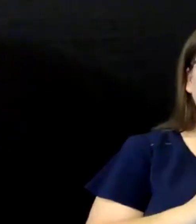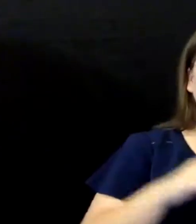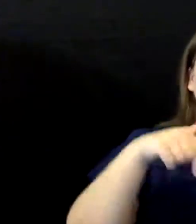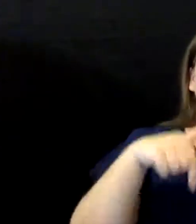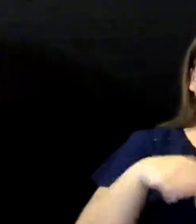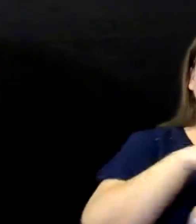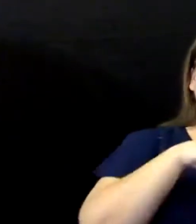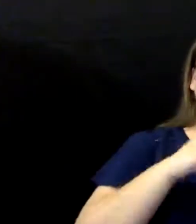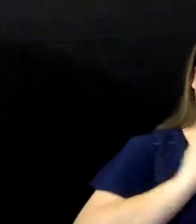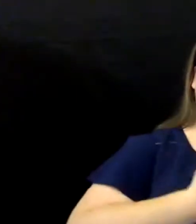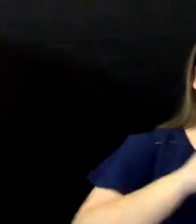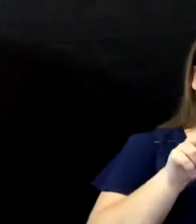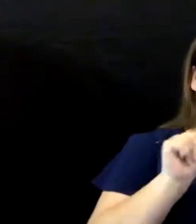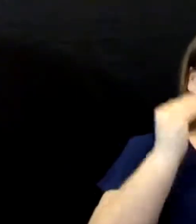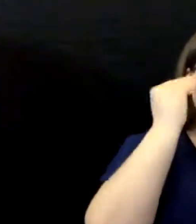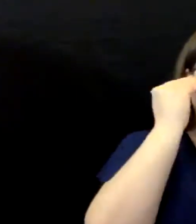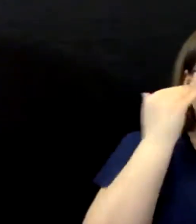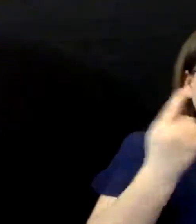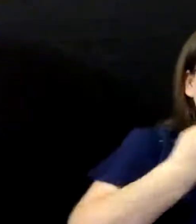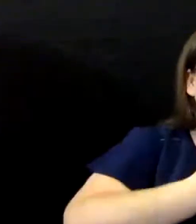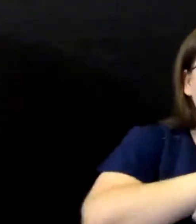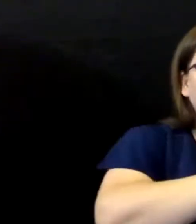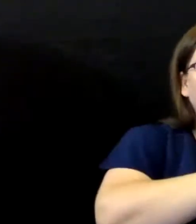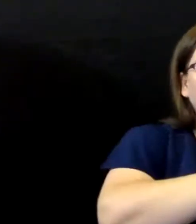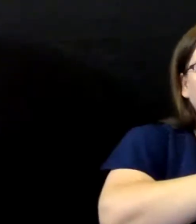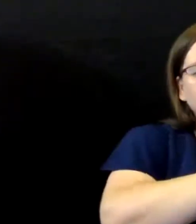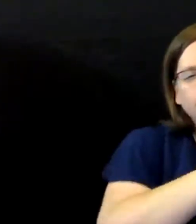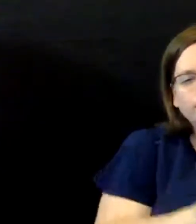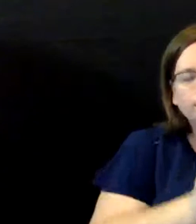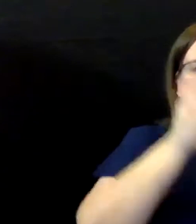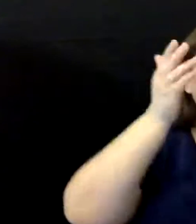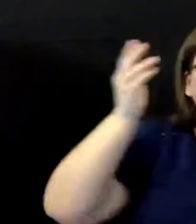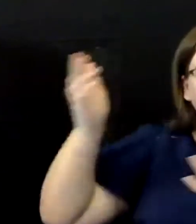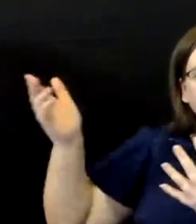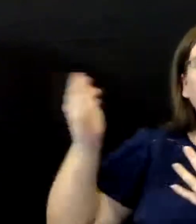our Disability Awareness Day series. And our theme seems especially apt